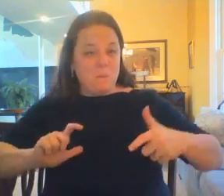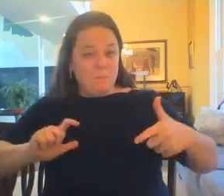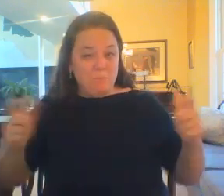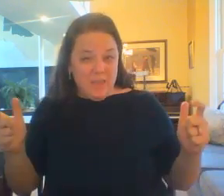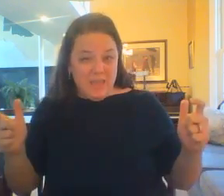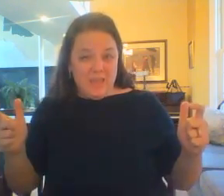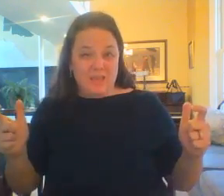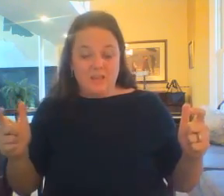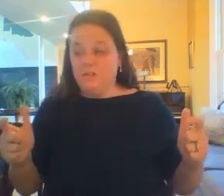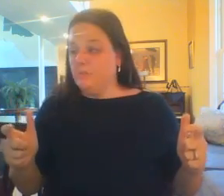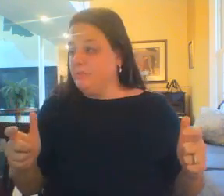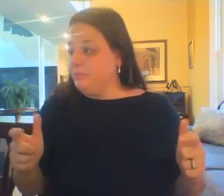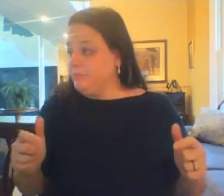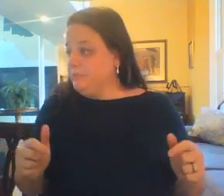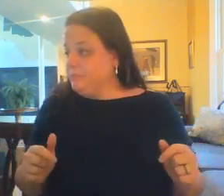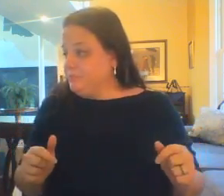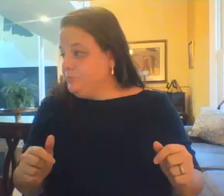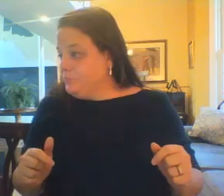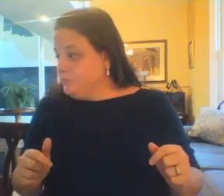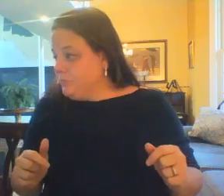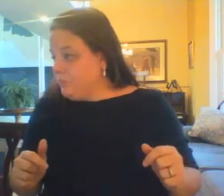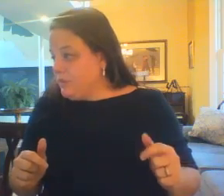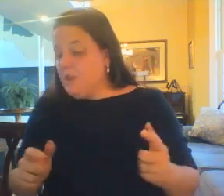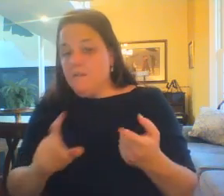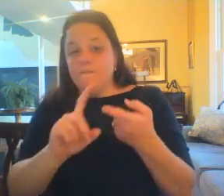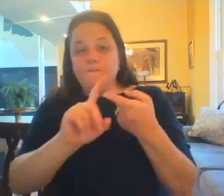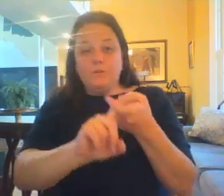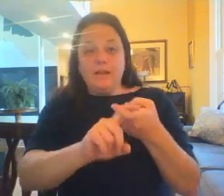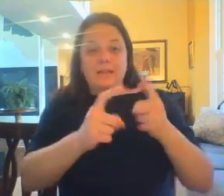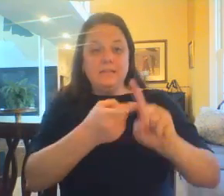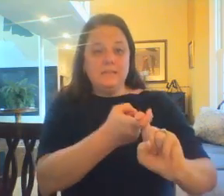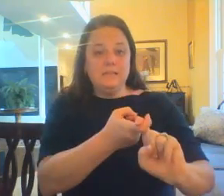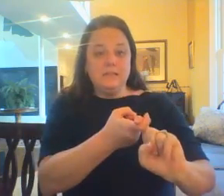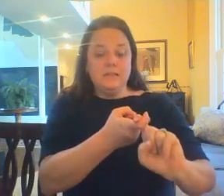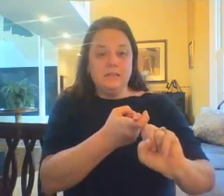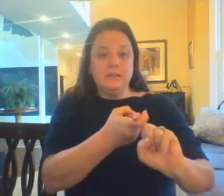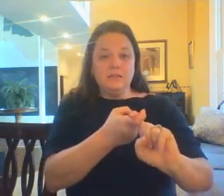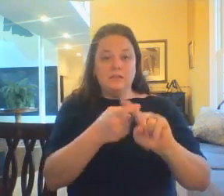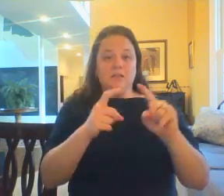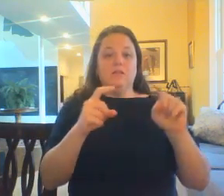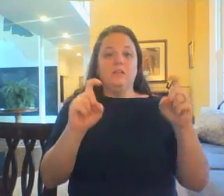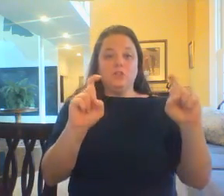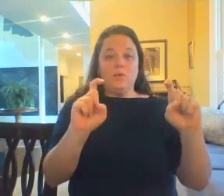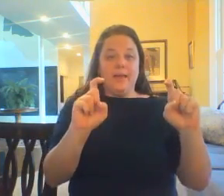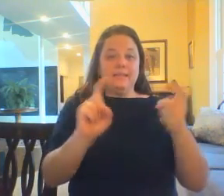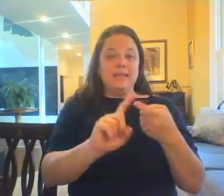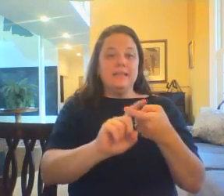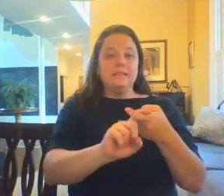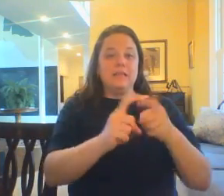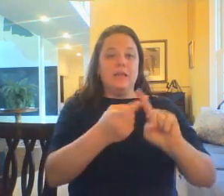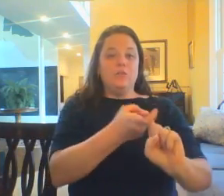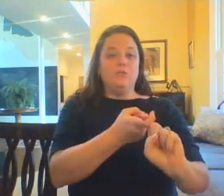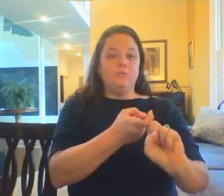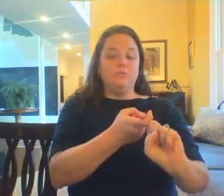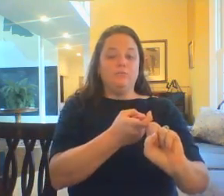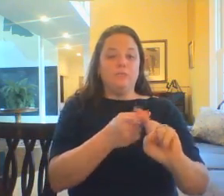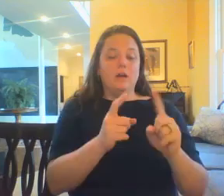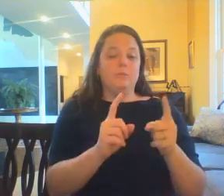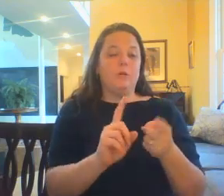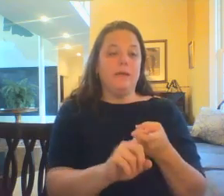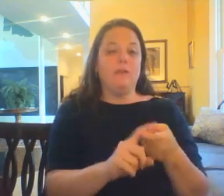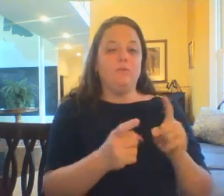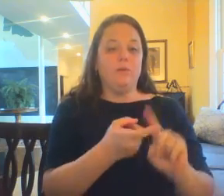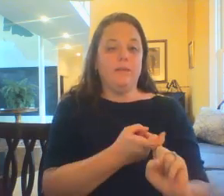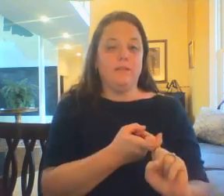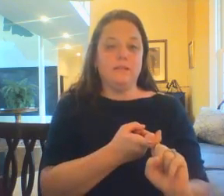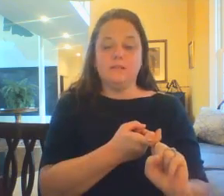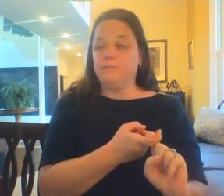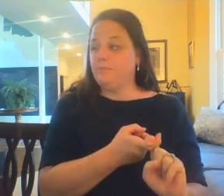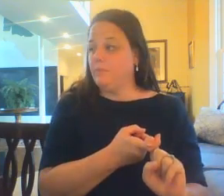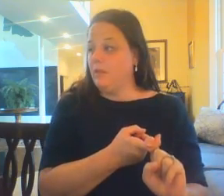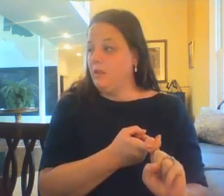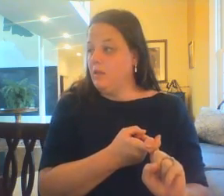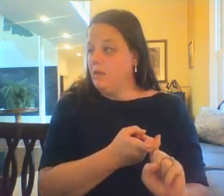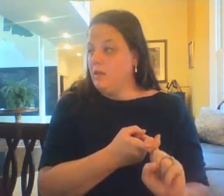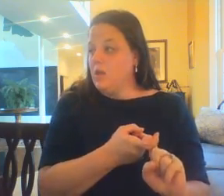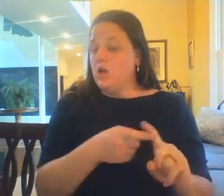big friend it's 2x hands and you go back